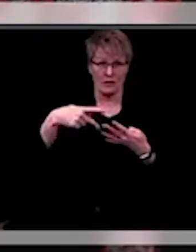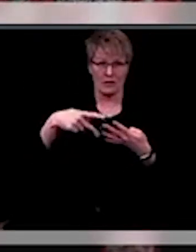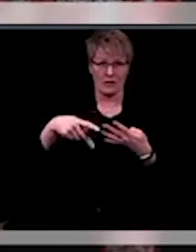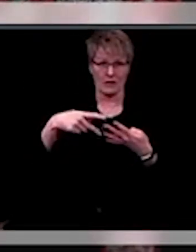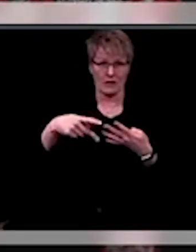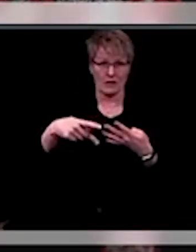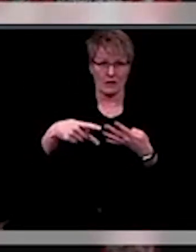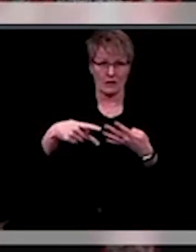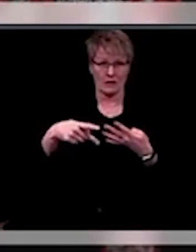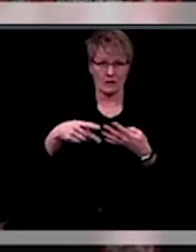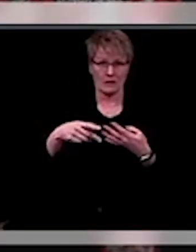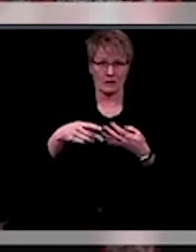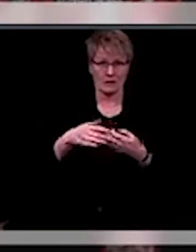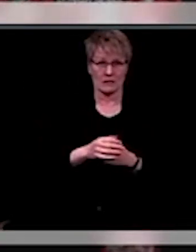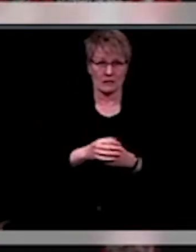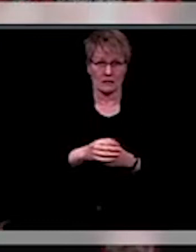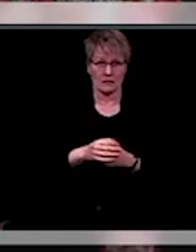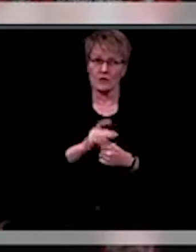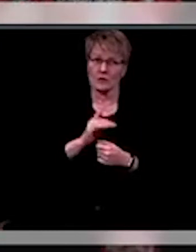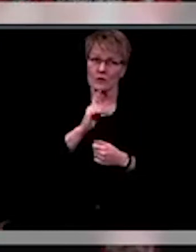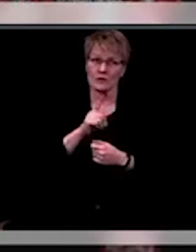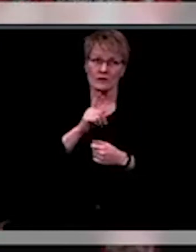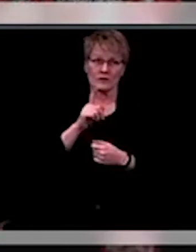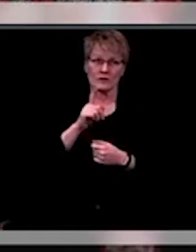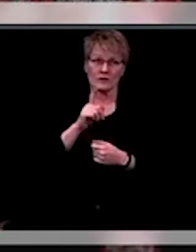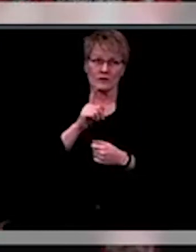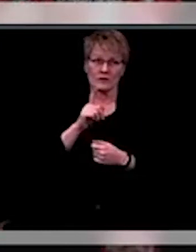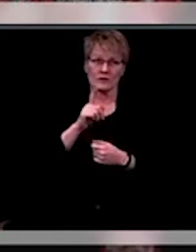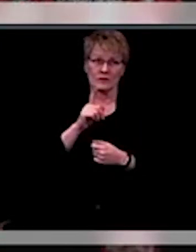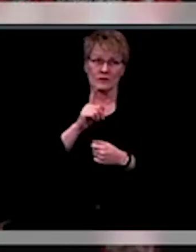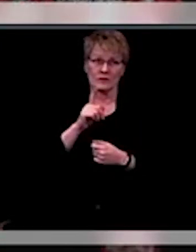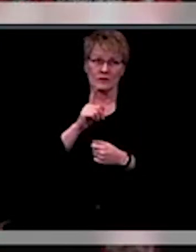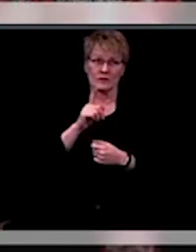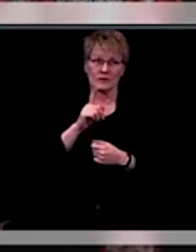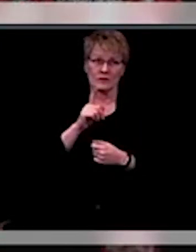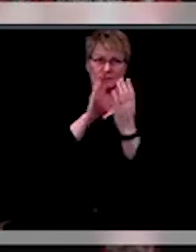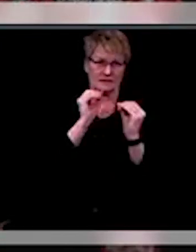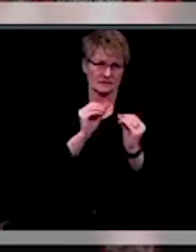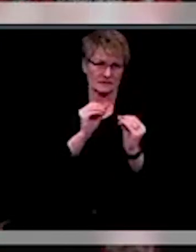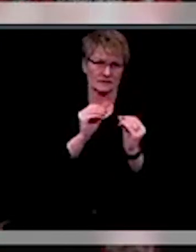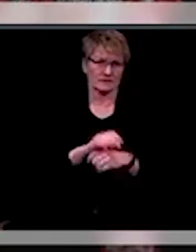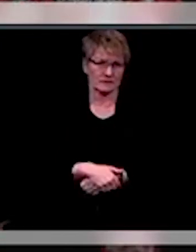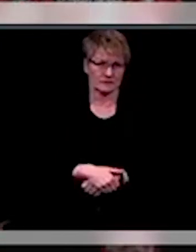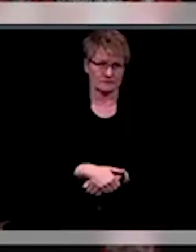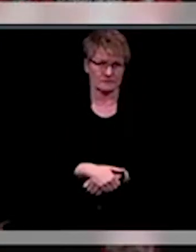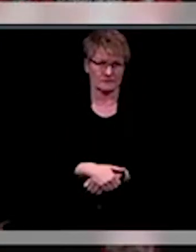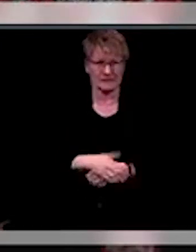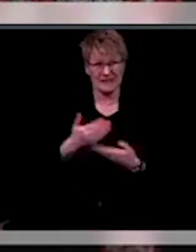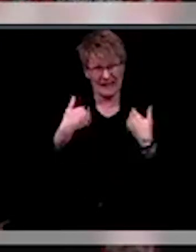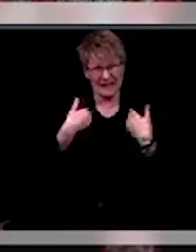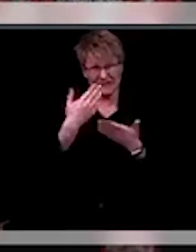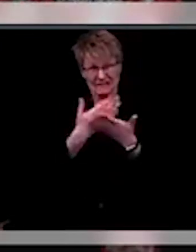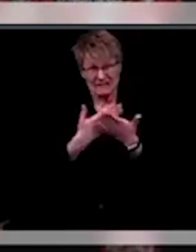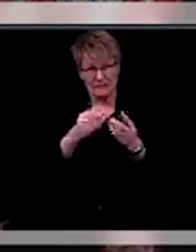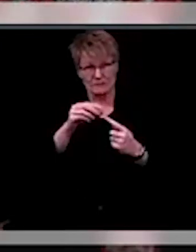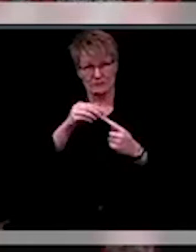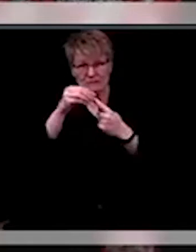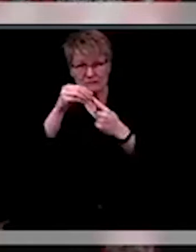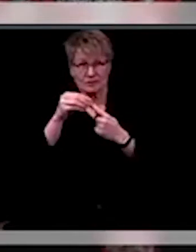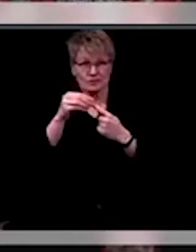stop in person instruction with some caveats for labs and those kinds of things. So, that's another